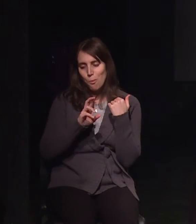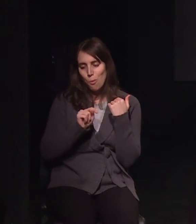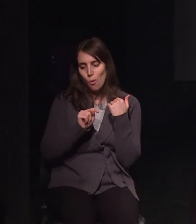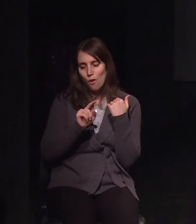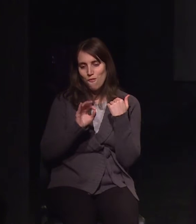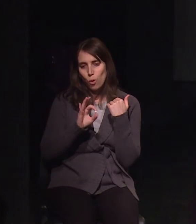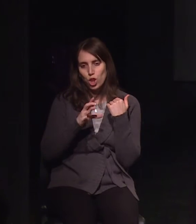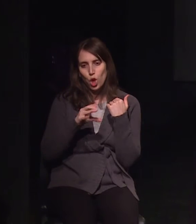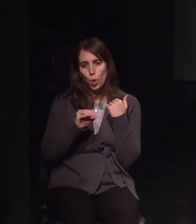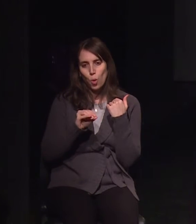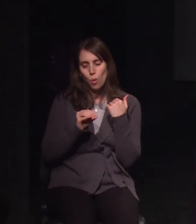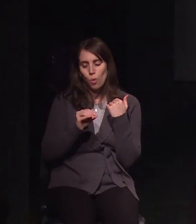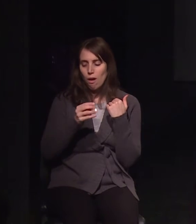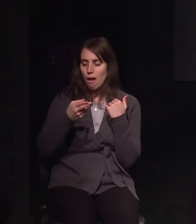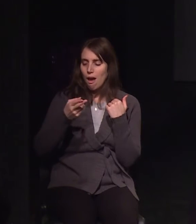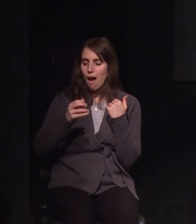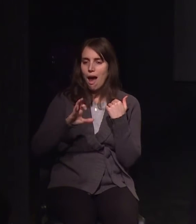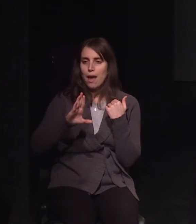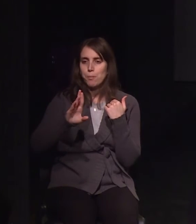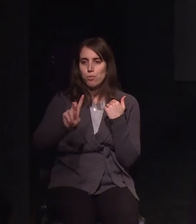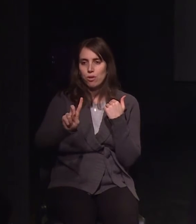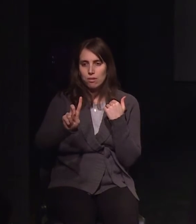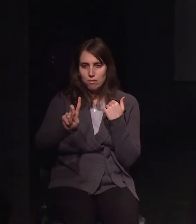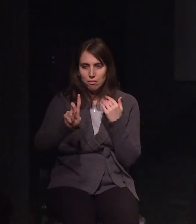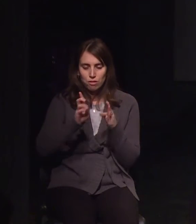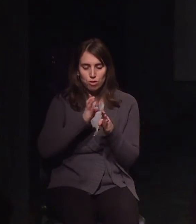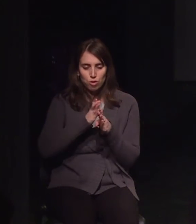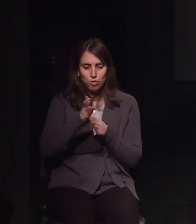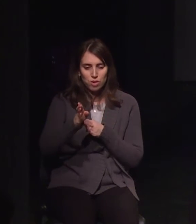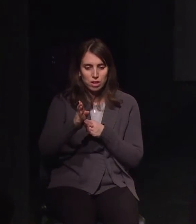in the past we have these outdated notions of if you’re not in the orchestra, if you’re